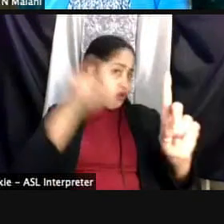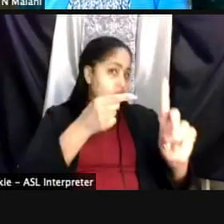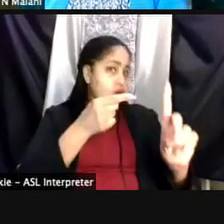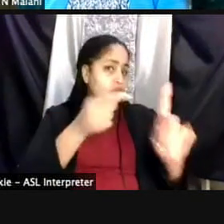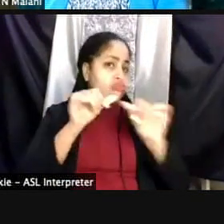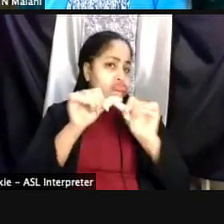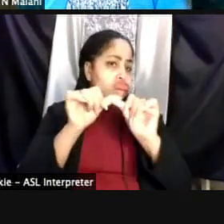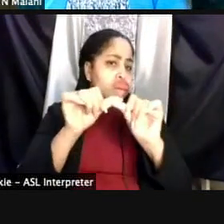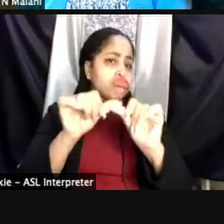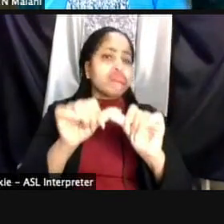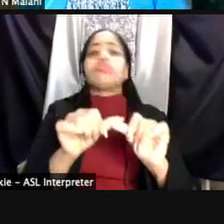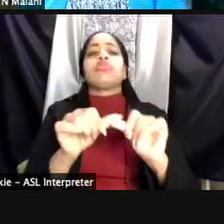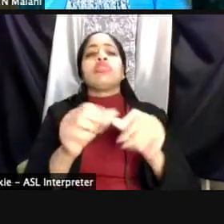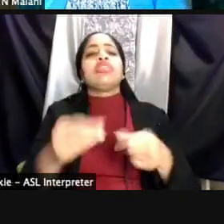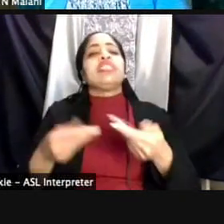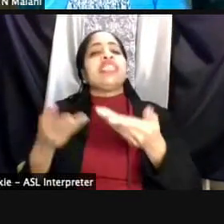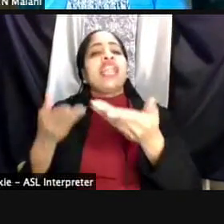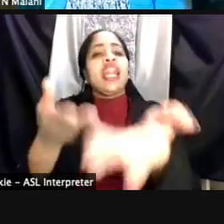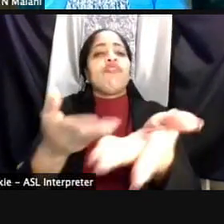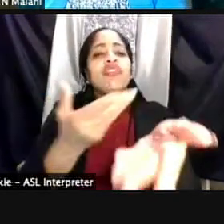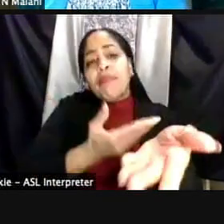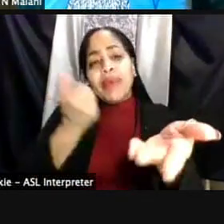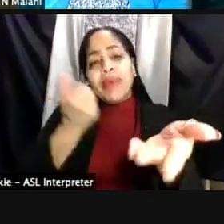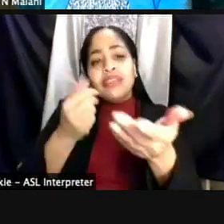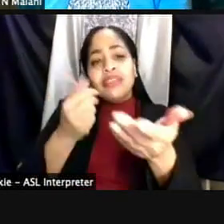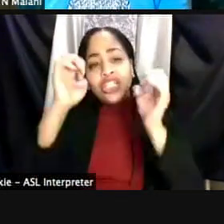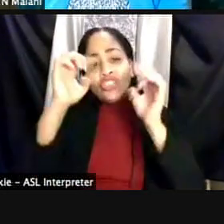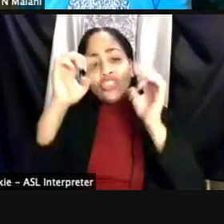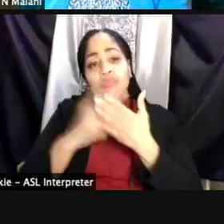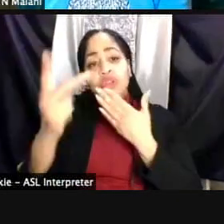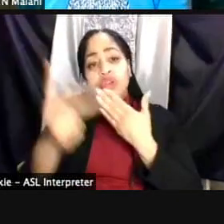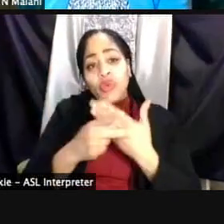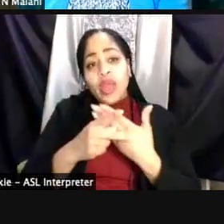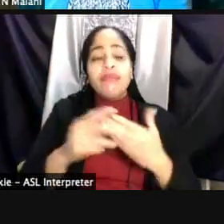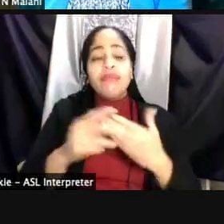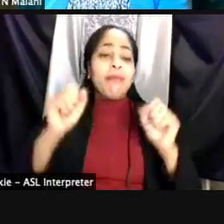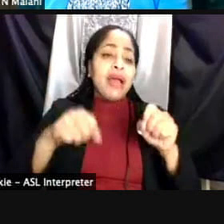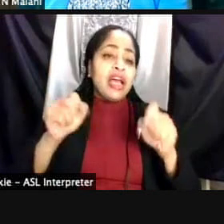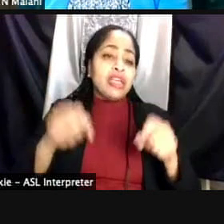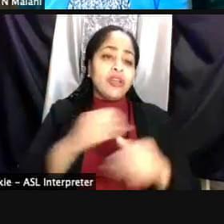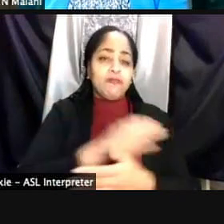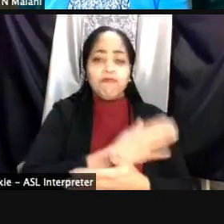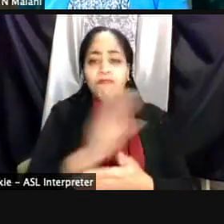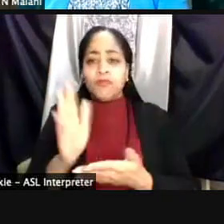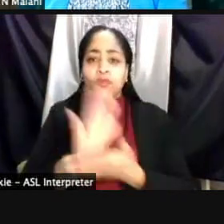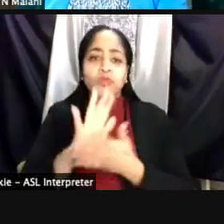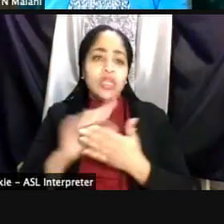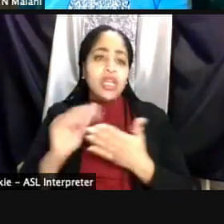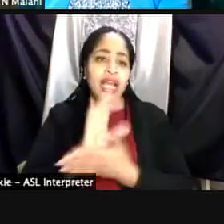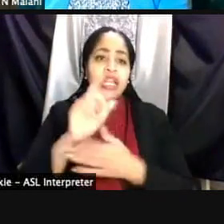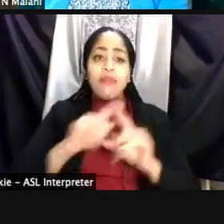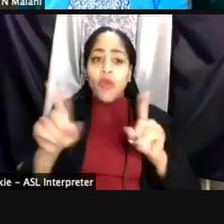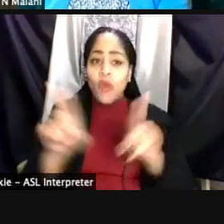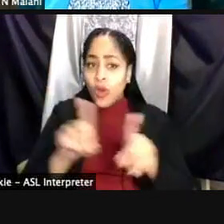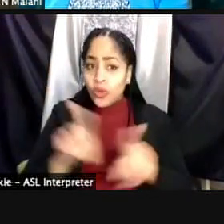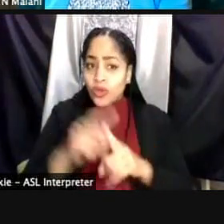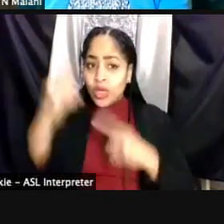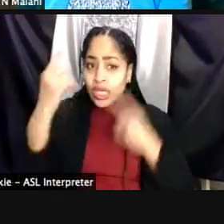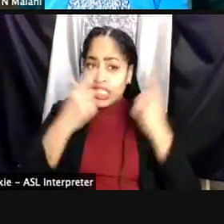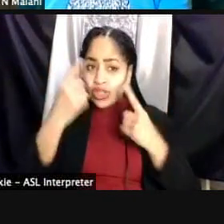delivering the best educational programs possible across our schools and colleges, but taking into consideration the health risks.